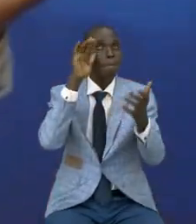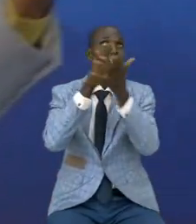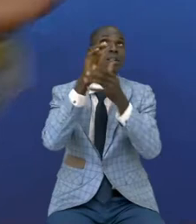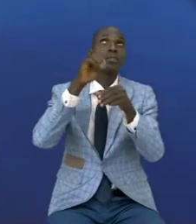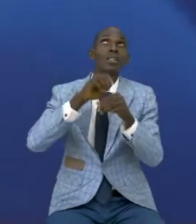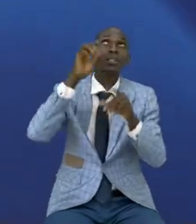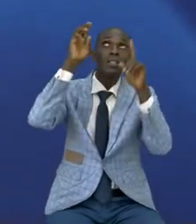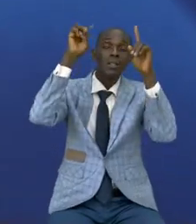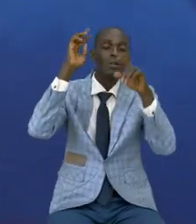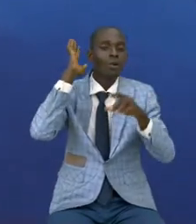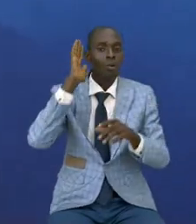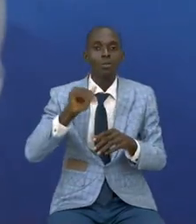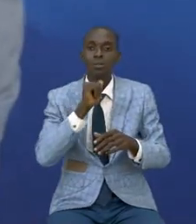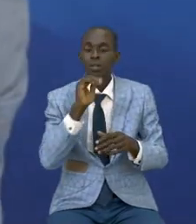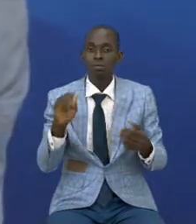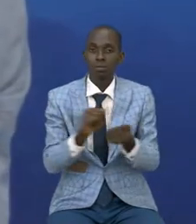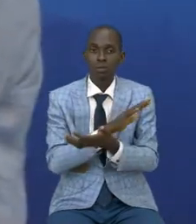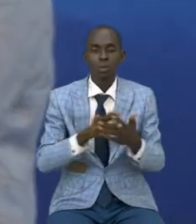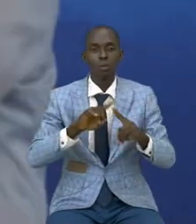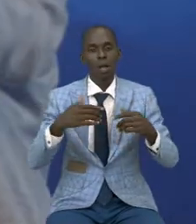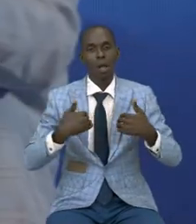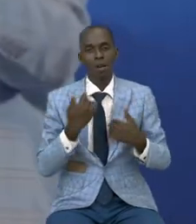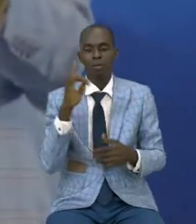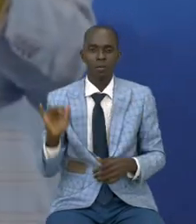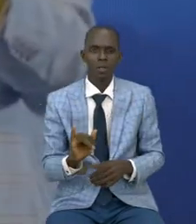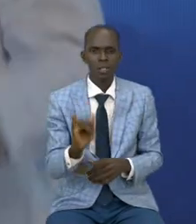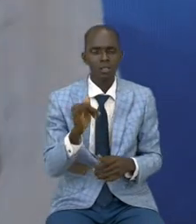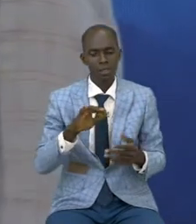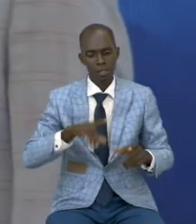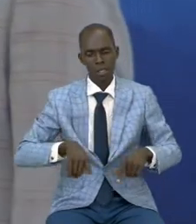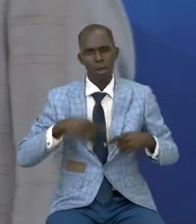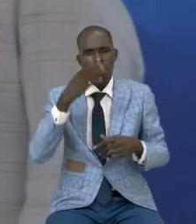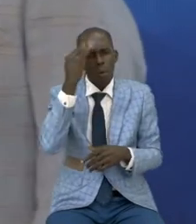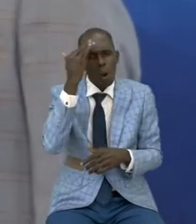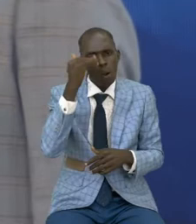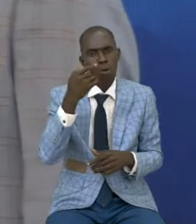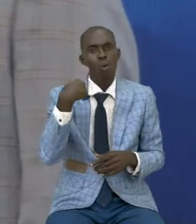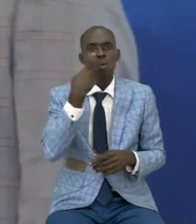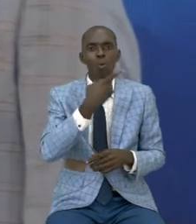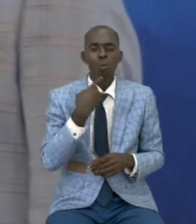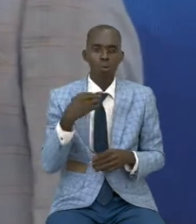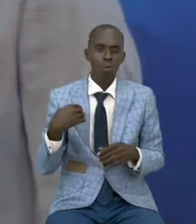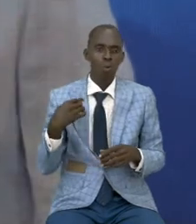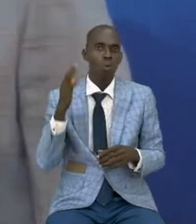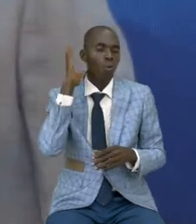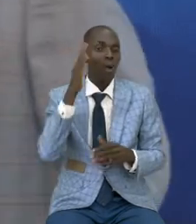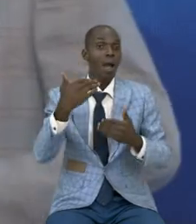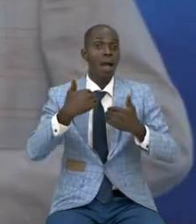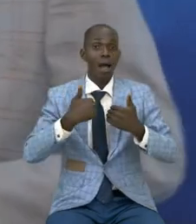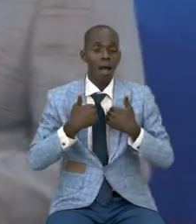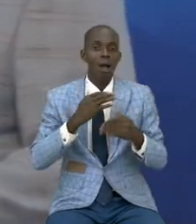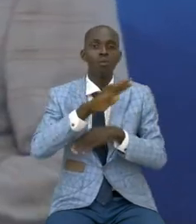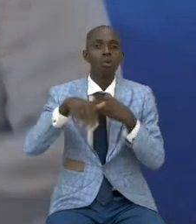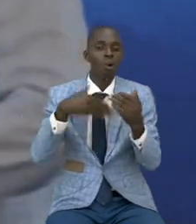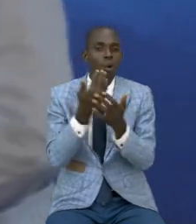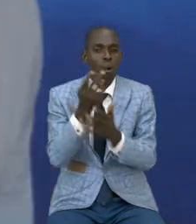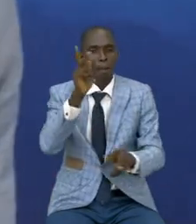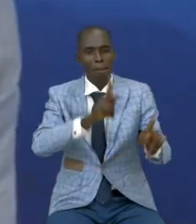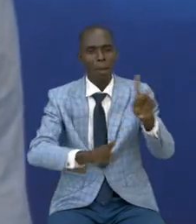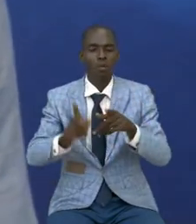but however have everlasting life why who will have all men to be saved if you were thinking